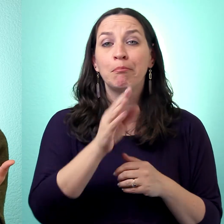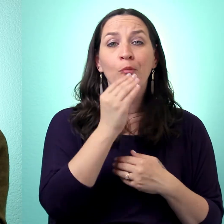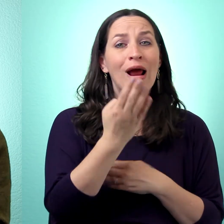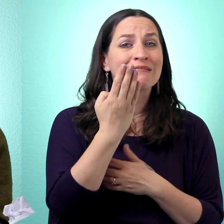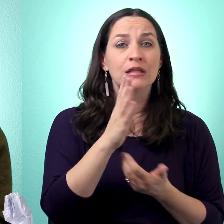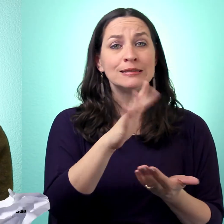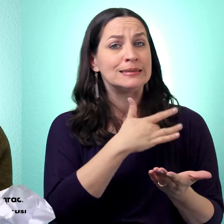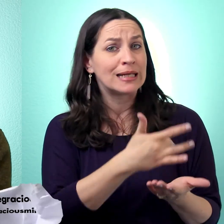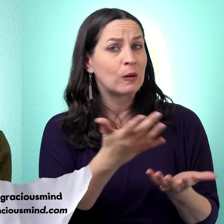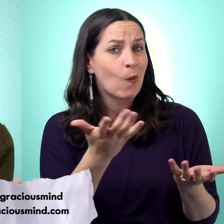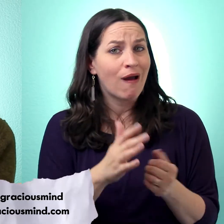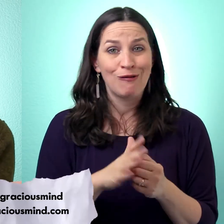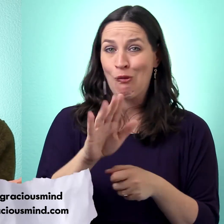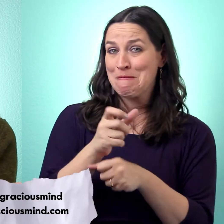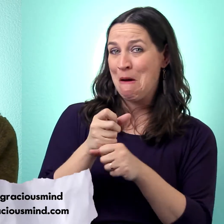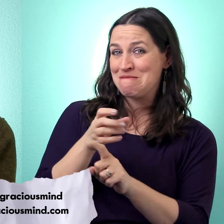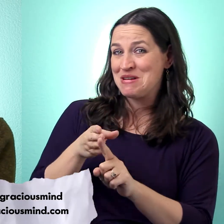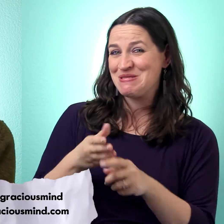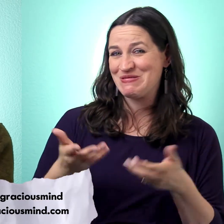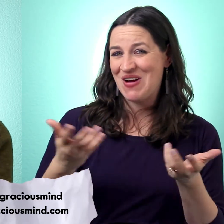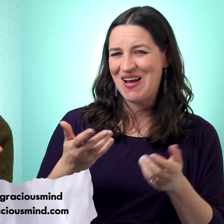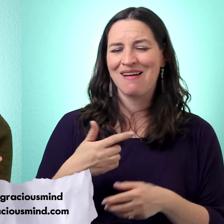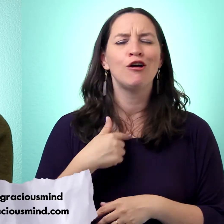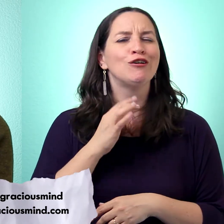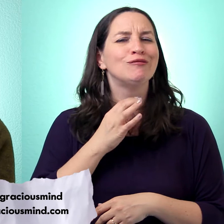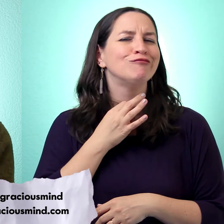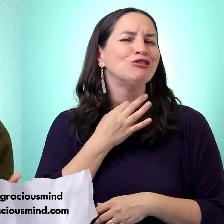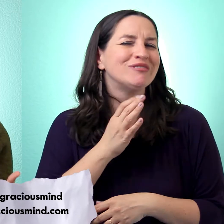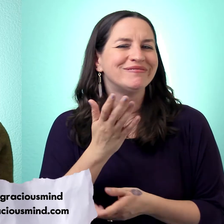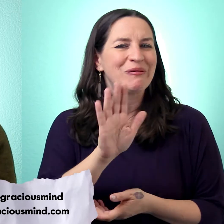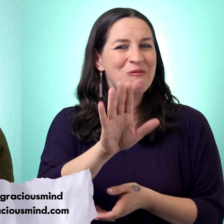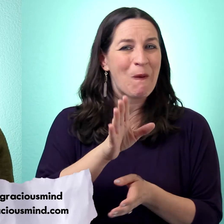there? What kind of coffee do you like? We want to hear what you have planned for your test